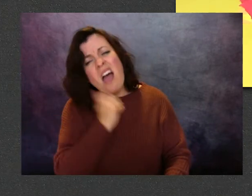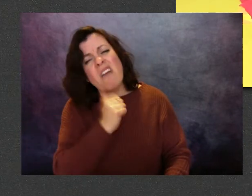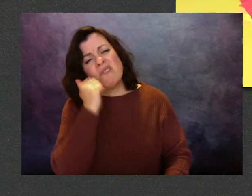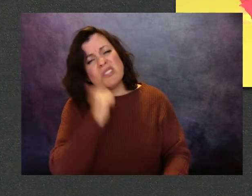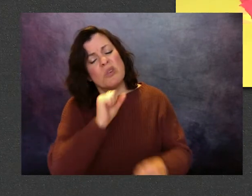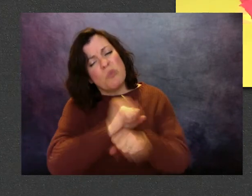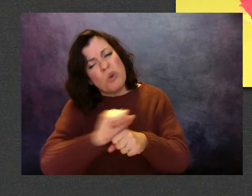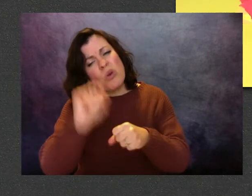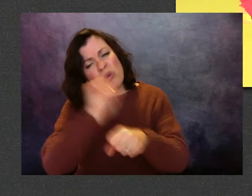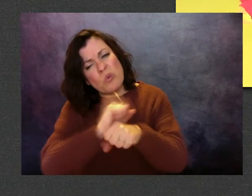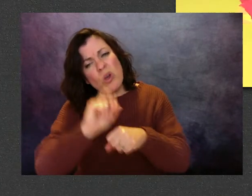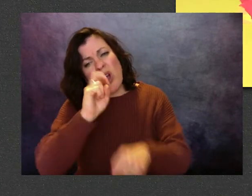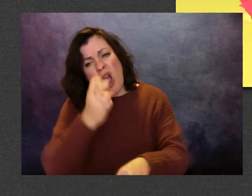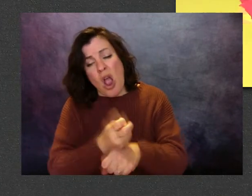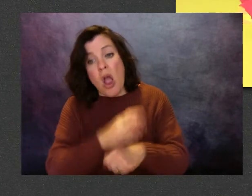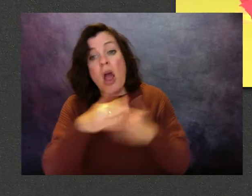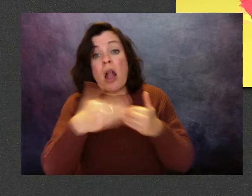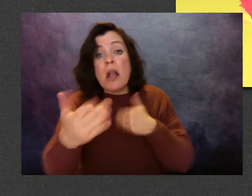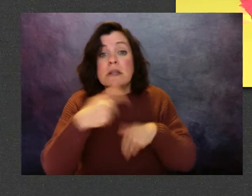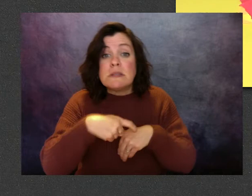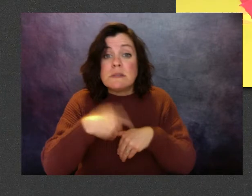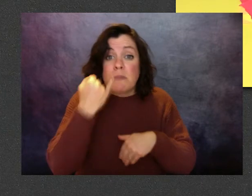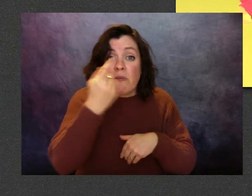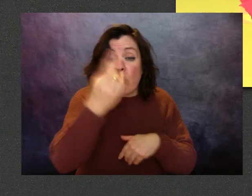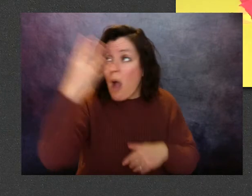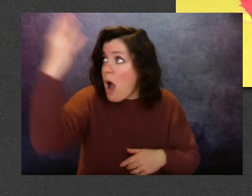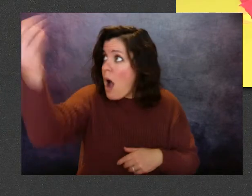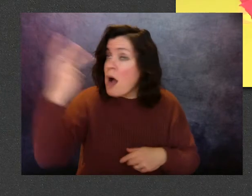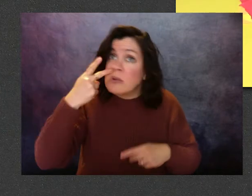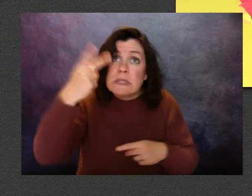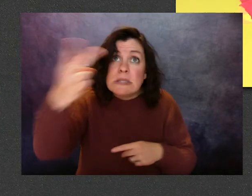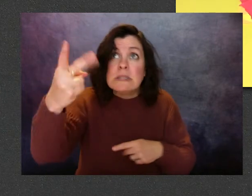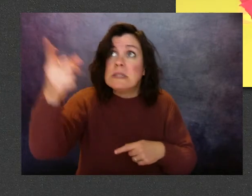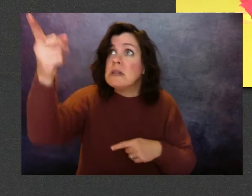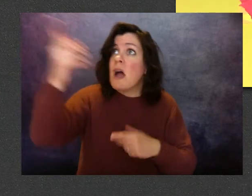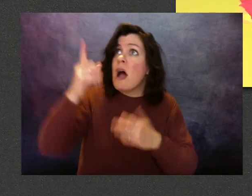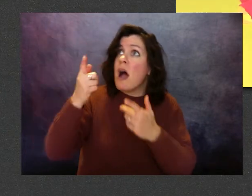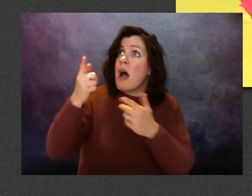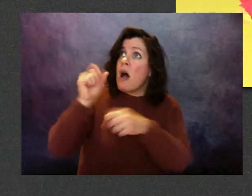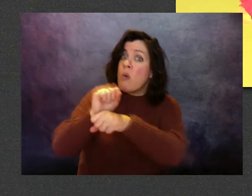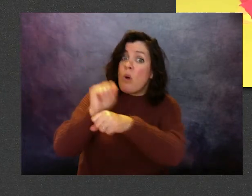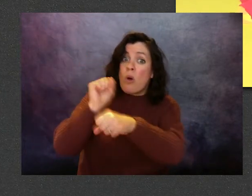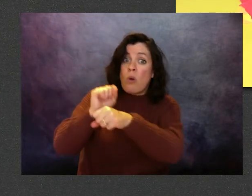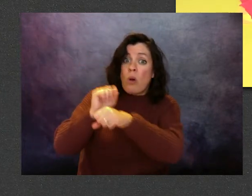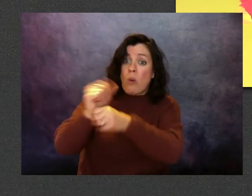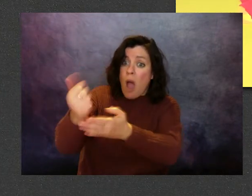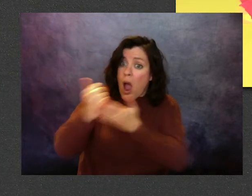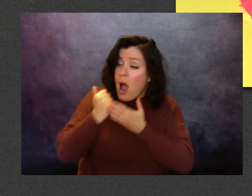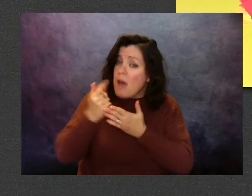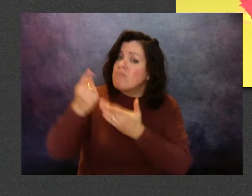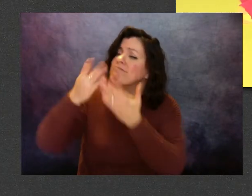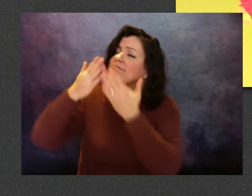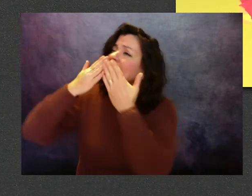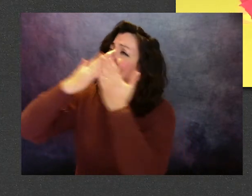So next time you see one of them, make sure you give them a little love. All right. Say thank you for all that they do.